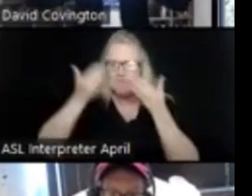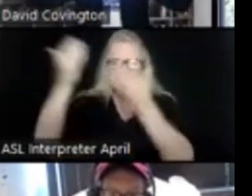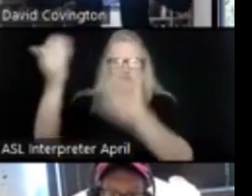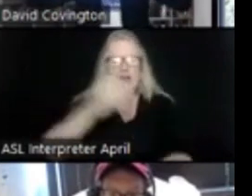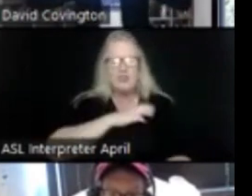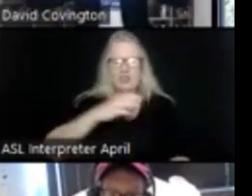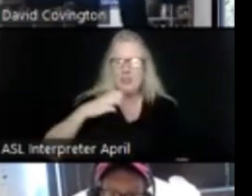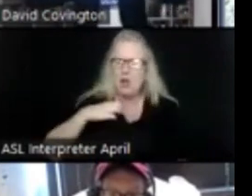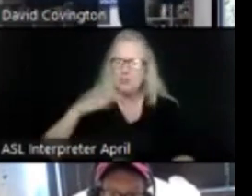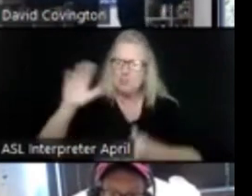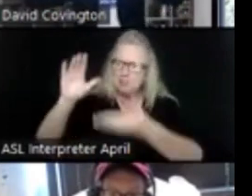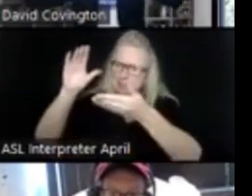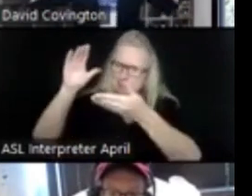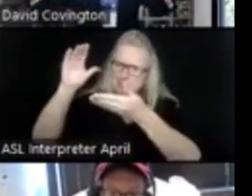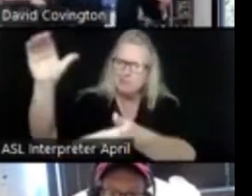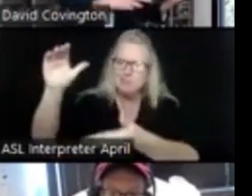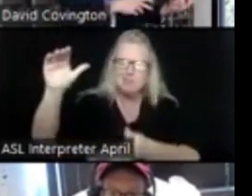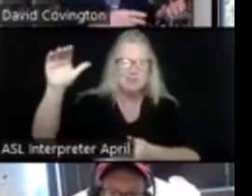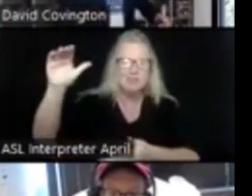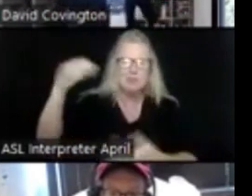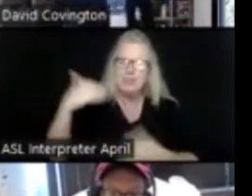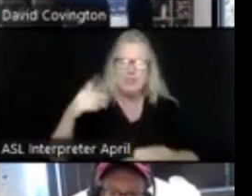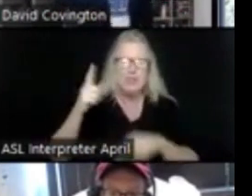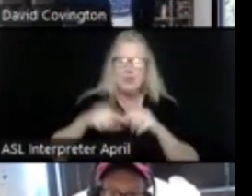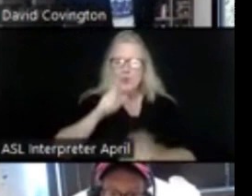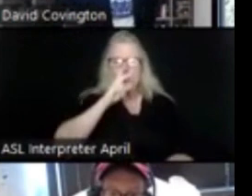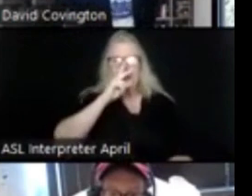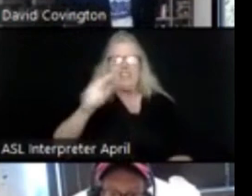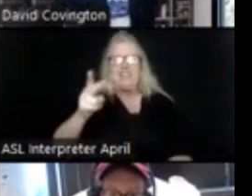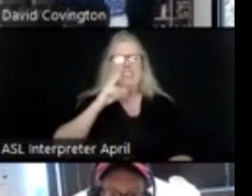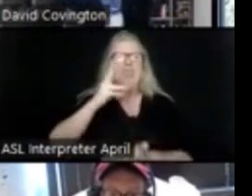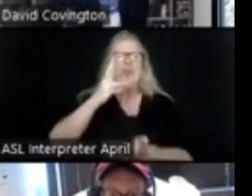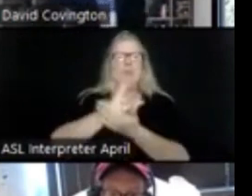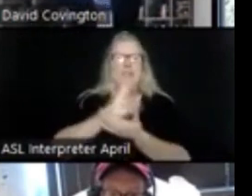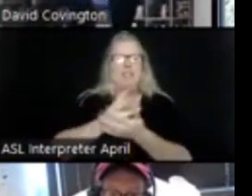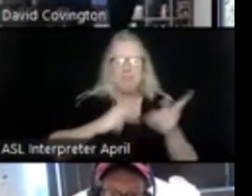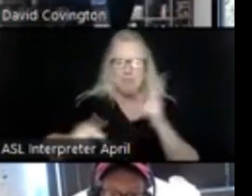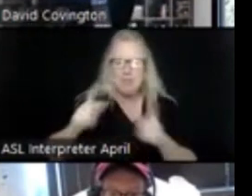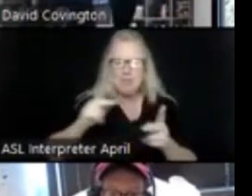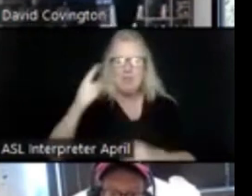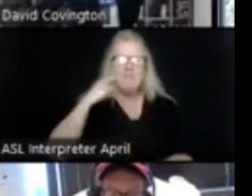PILED IT UP THAT YOU COULD NOT SEE THE WITNESSES FOR CONGRESS.